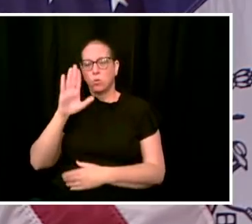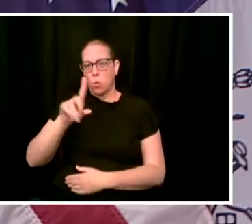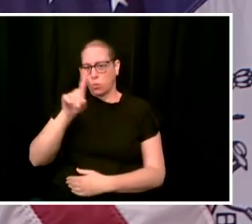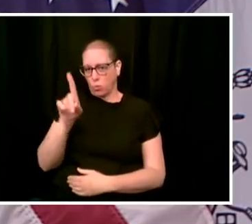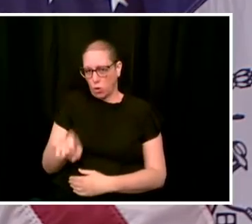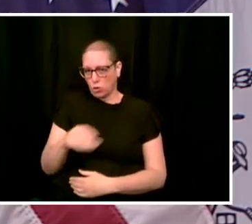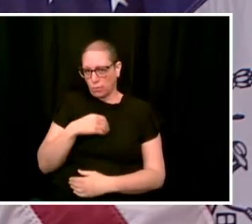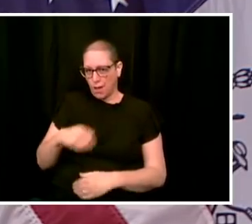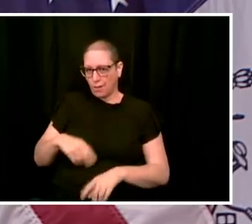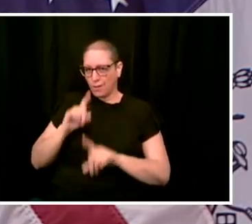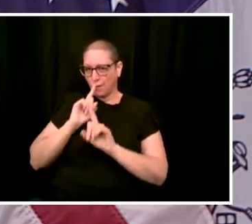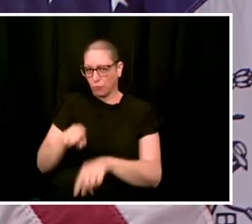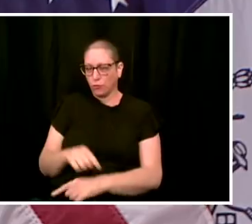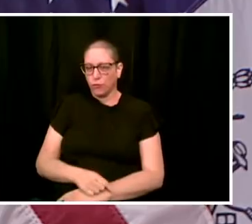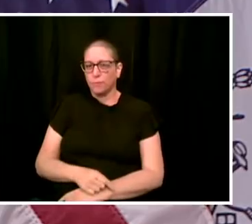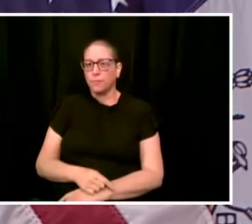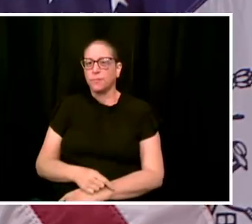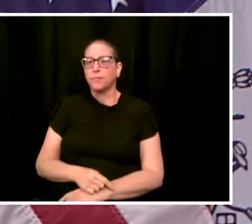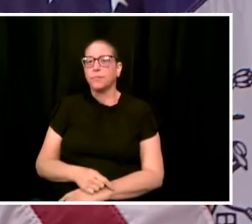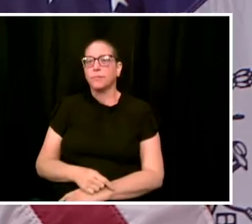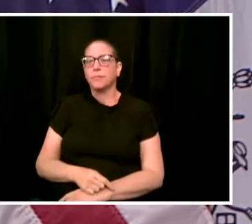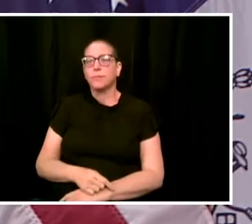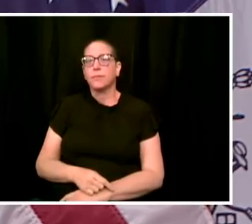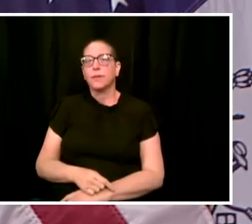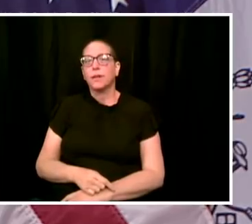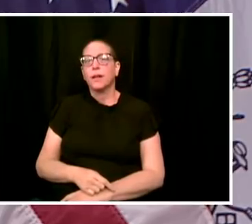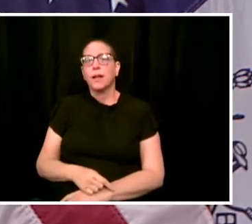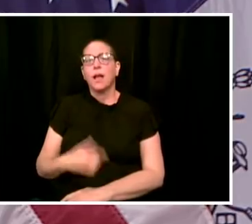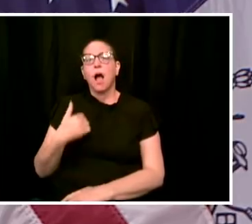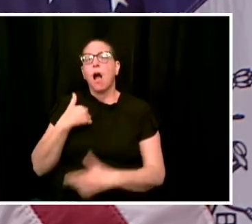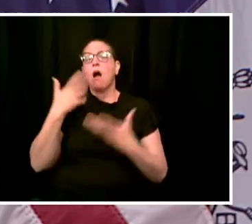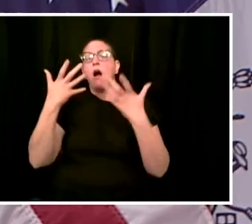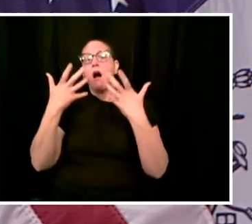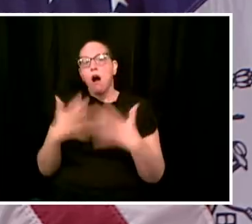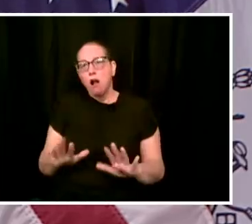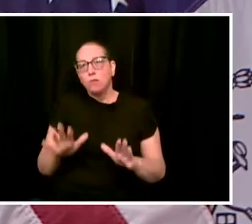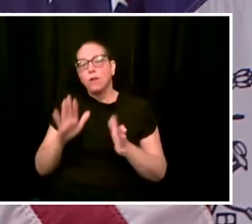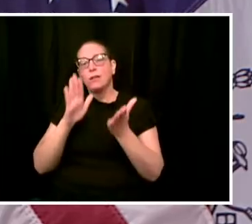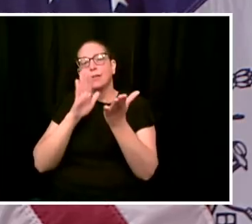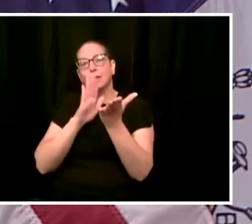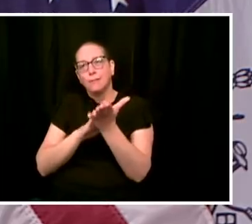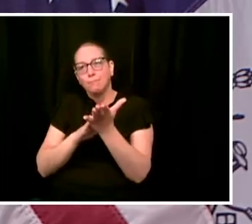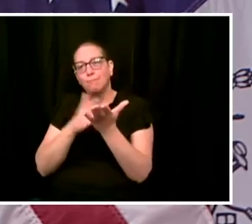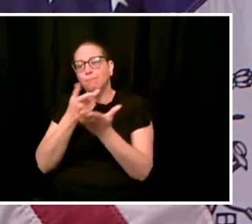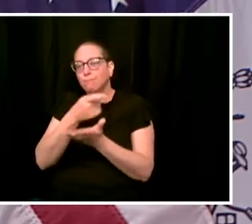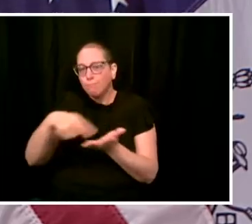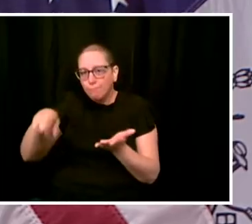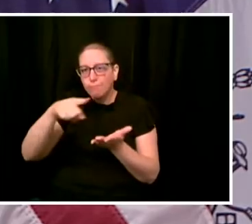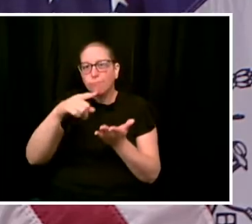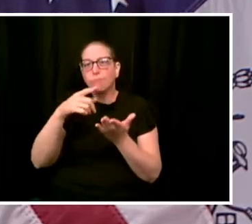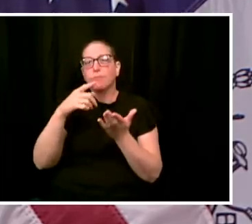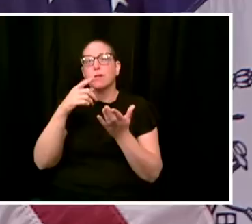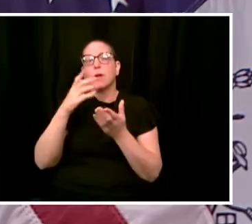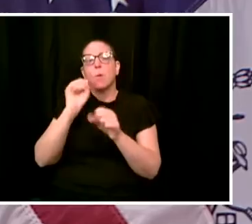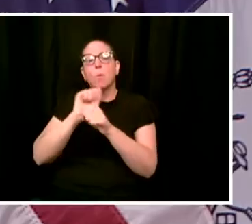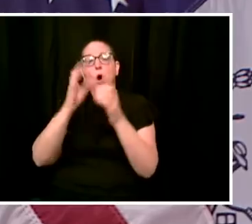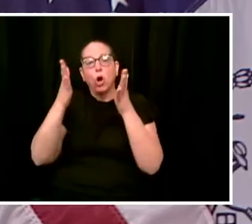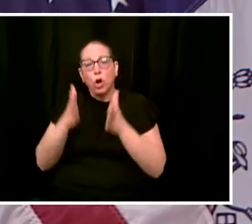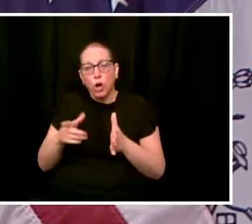THANK YOU FOR THE QUESTION.